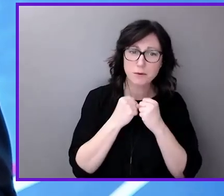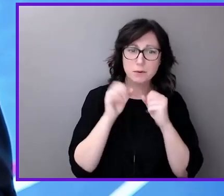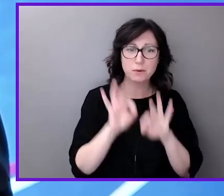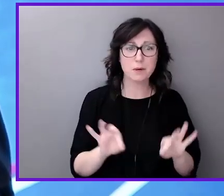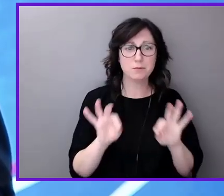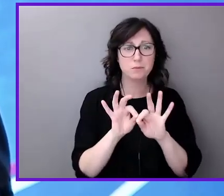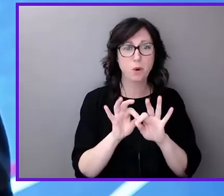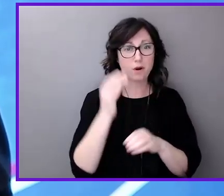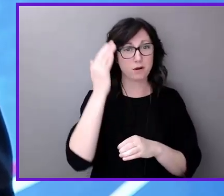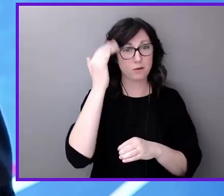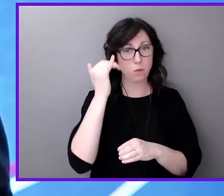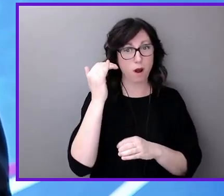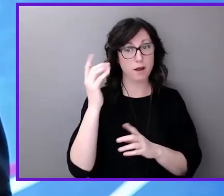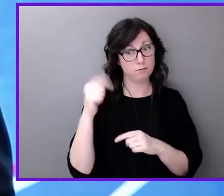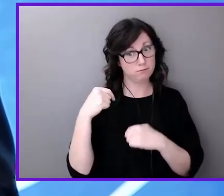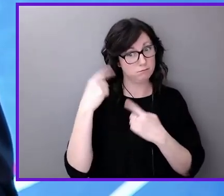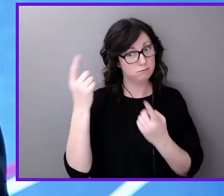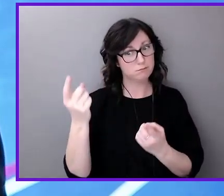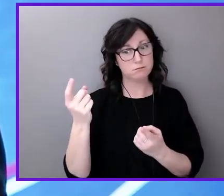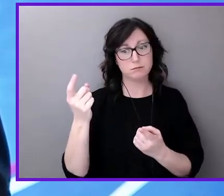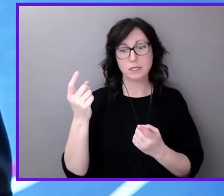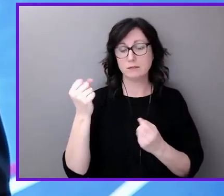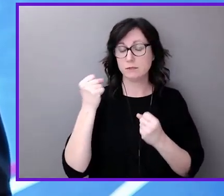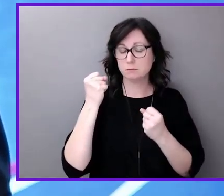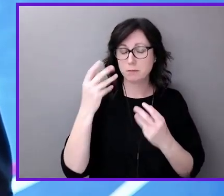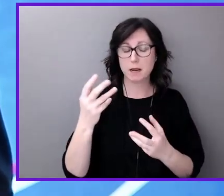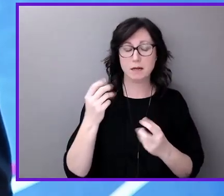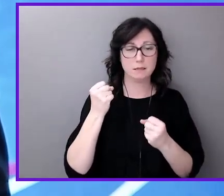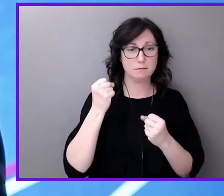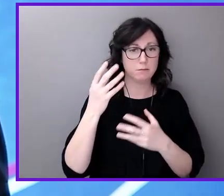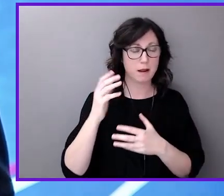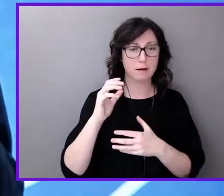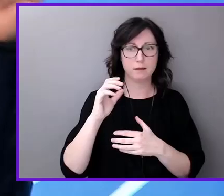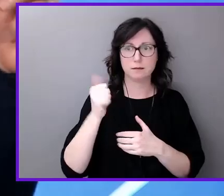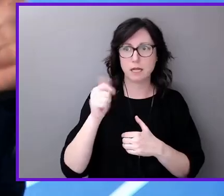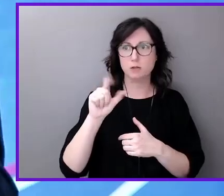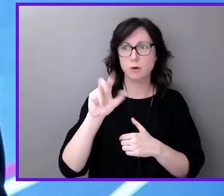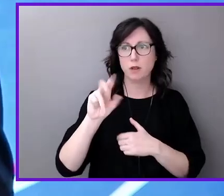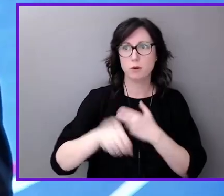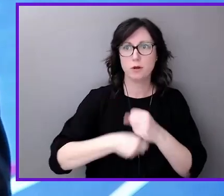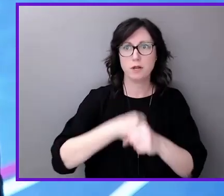been perceived for decades as being an elite organization